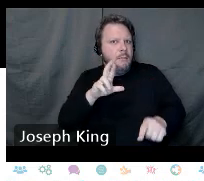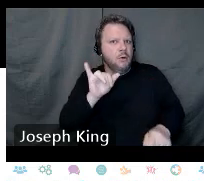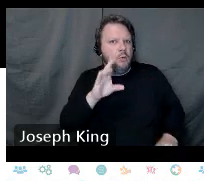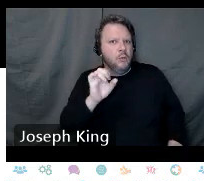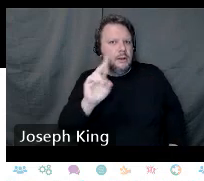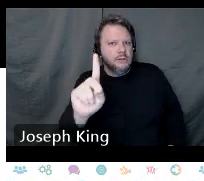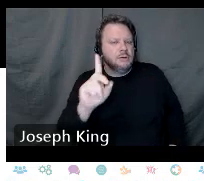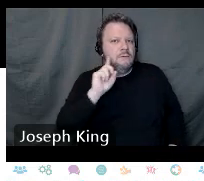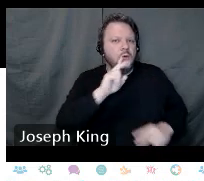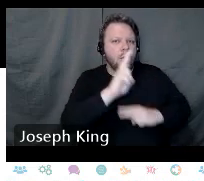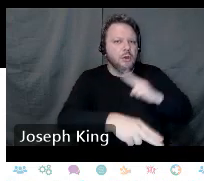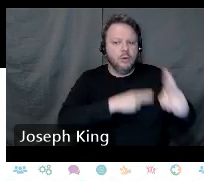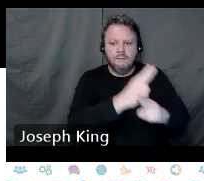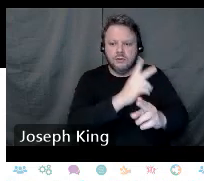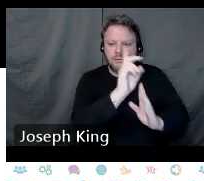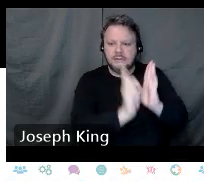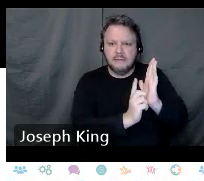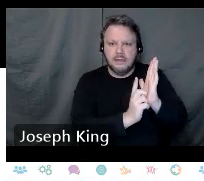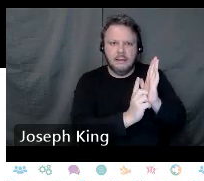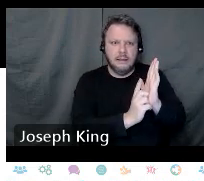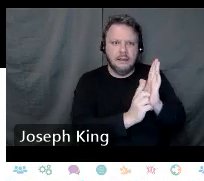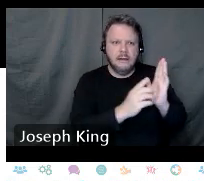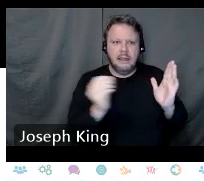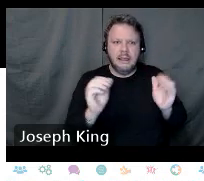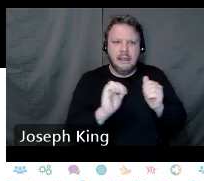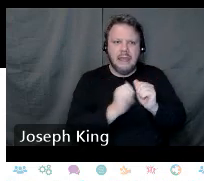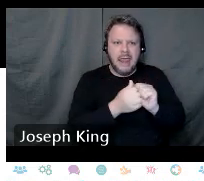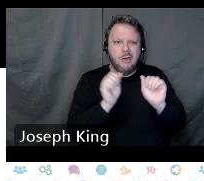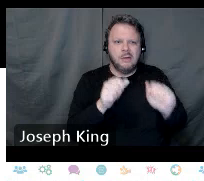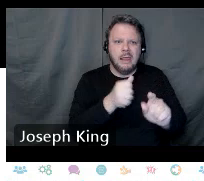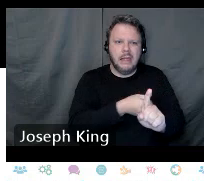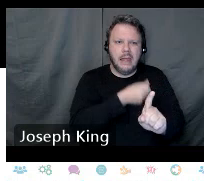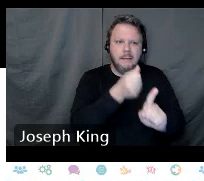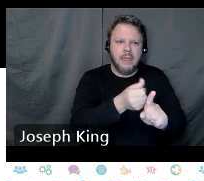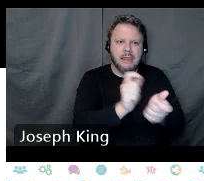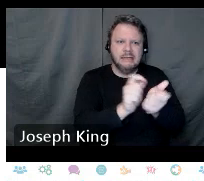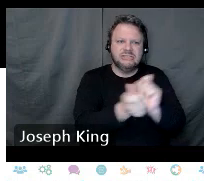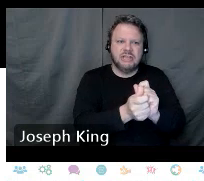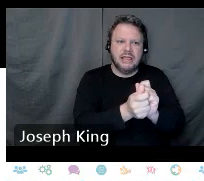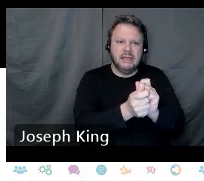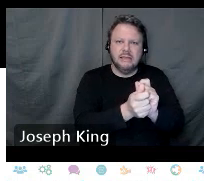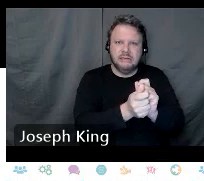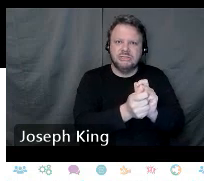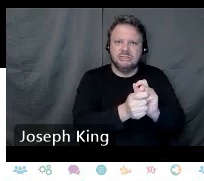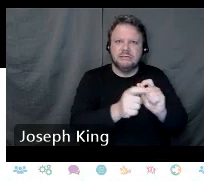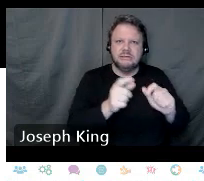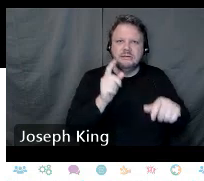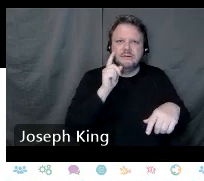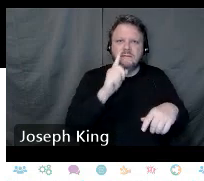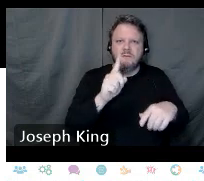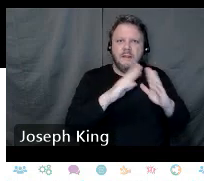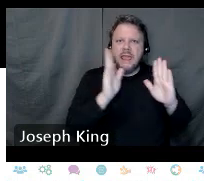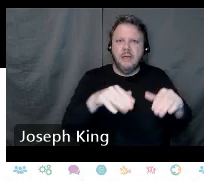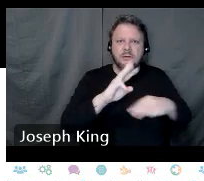Richard on the Universal design and just how this could really impact and change the game in a. Permanent supportive housing world I know.